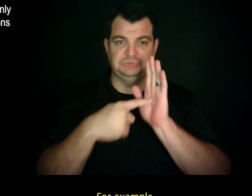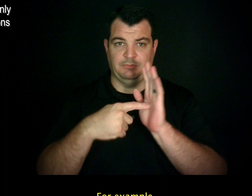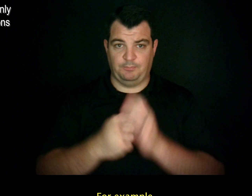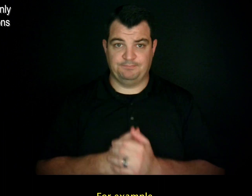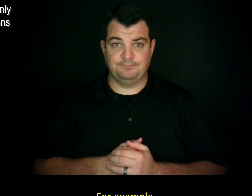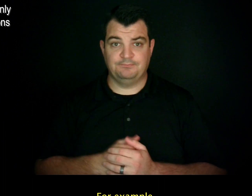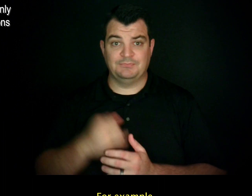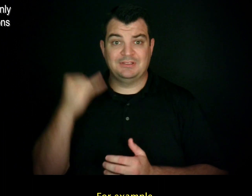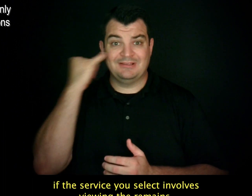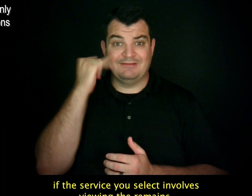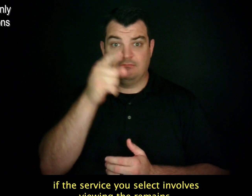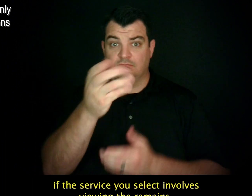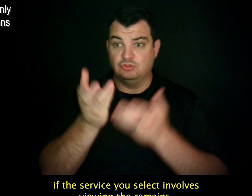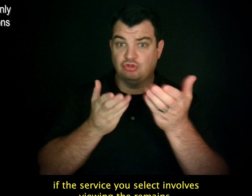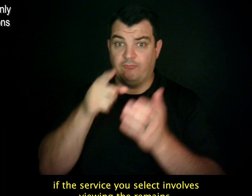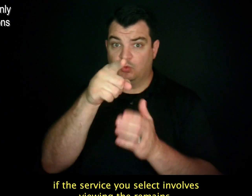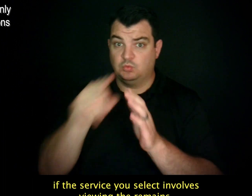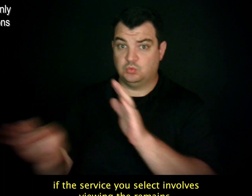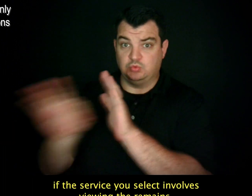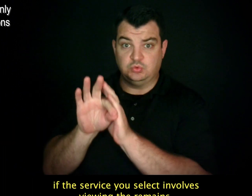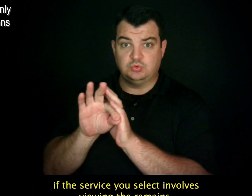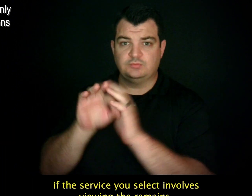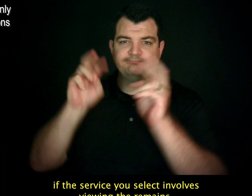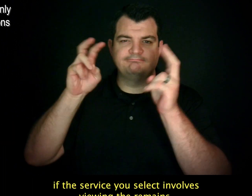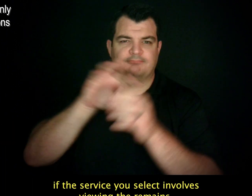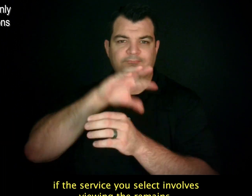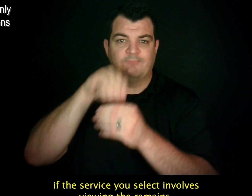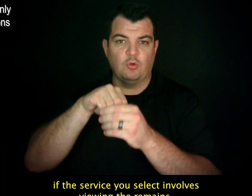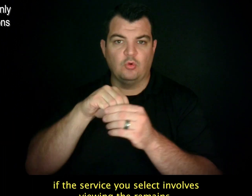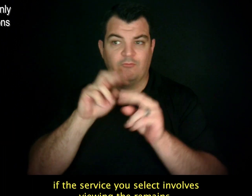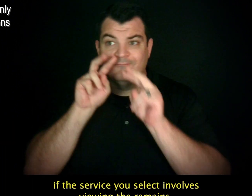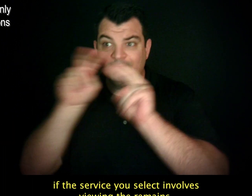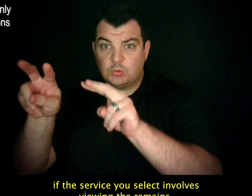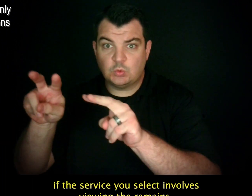For example, if the service you select involves viewing the remains,